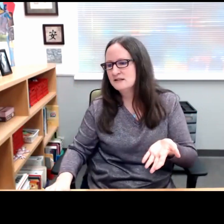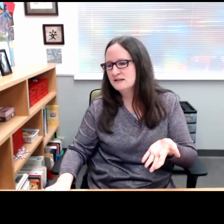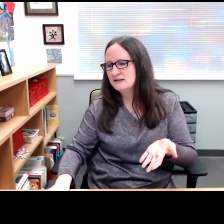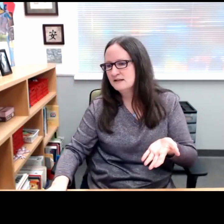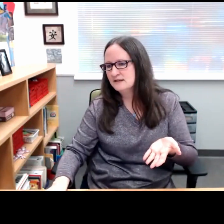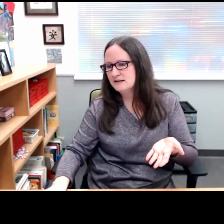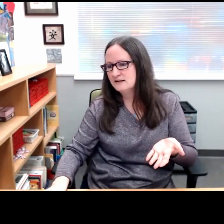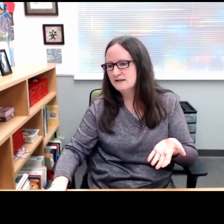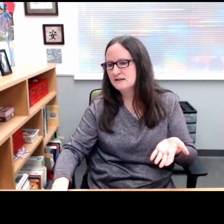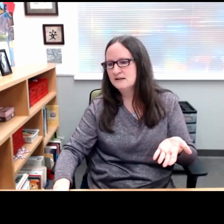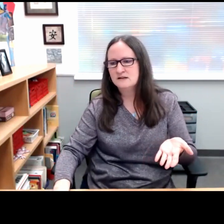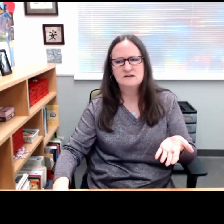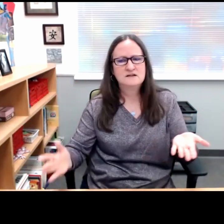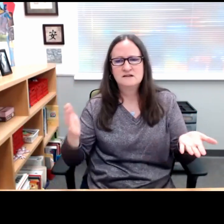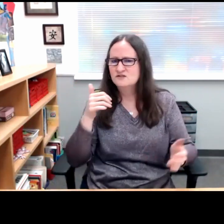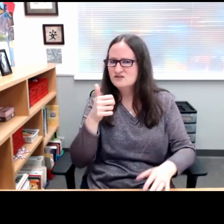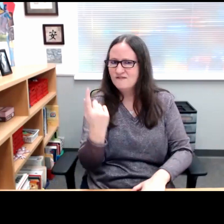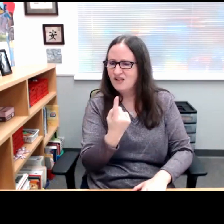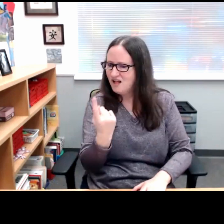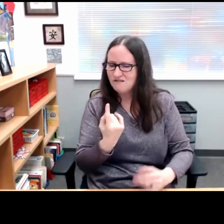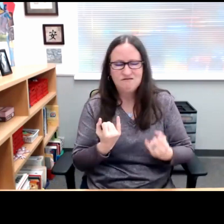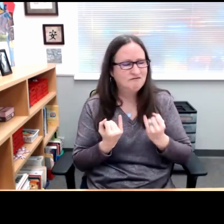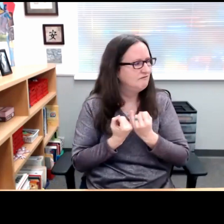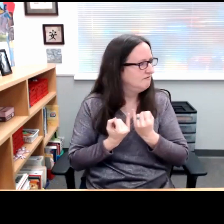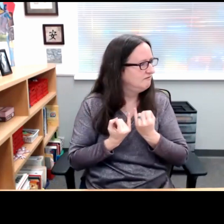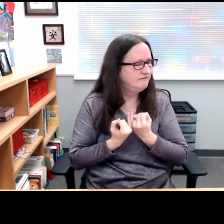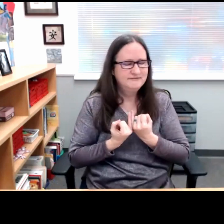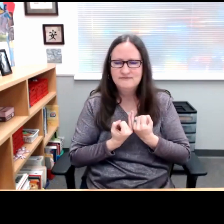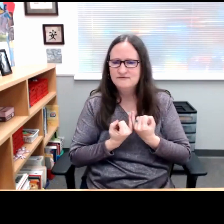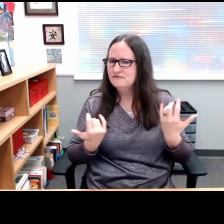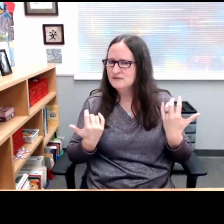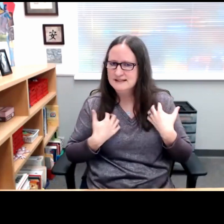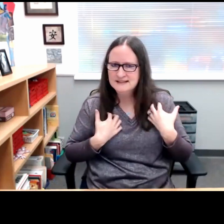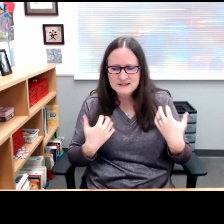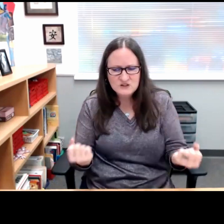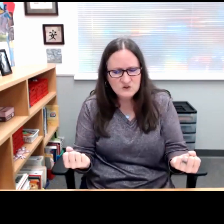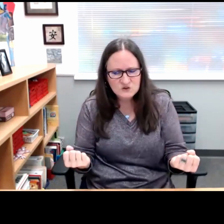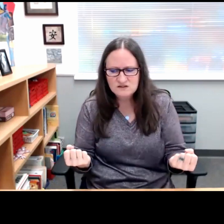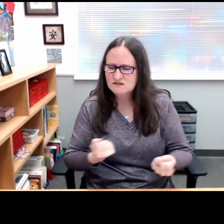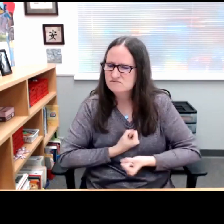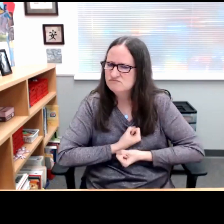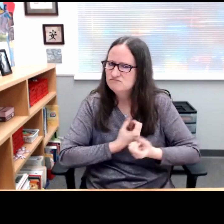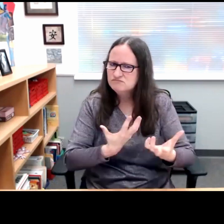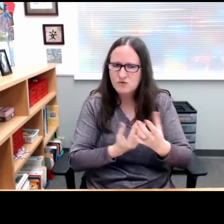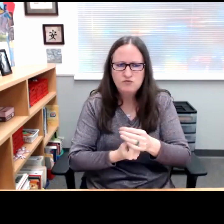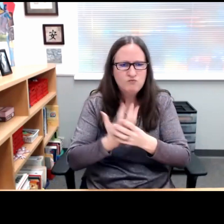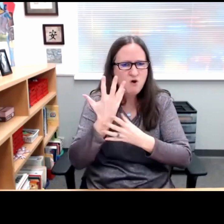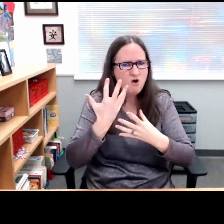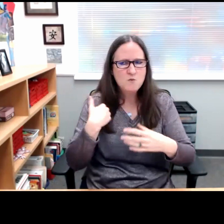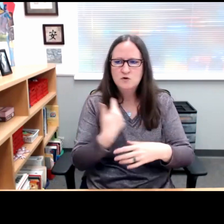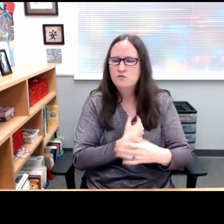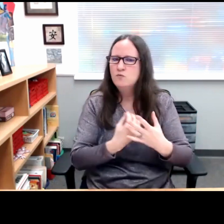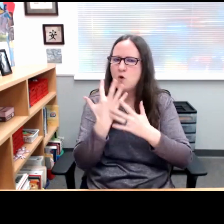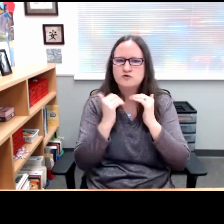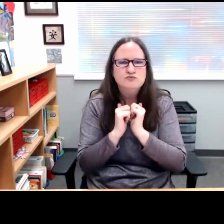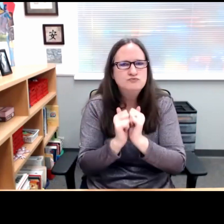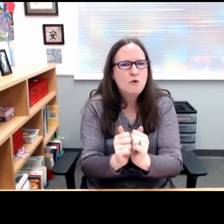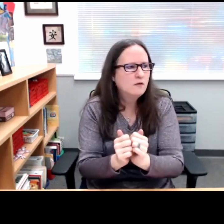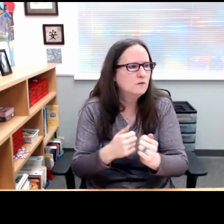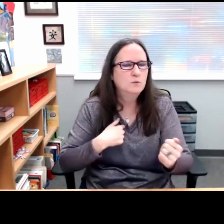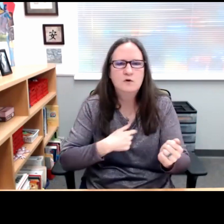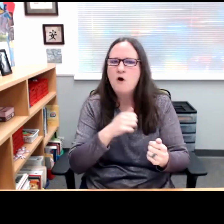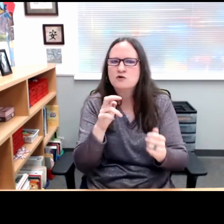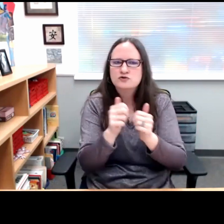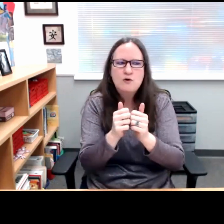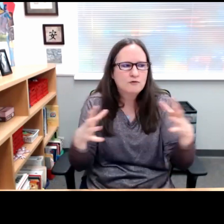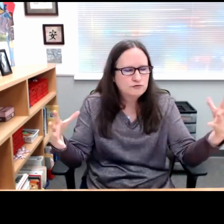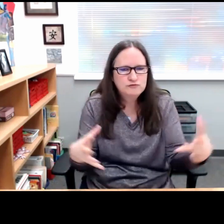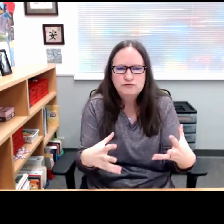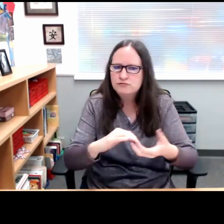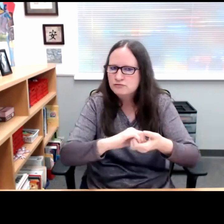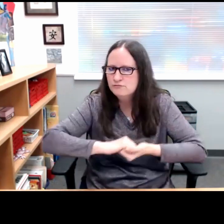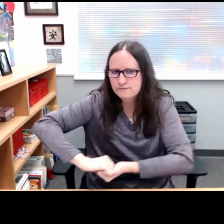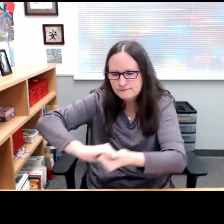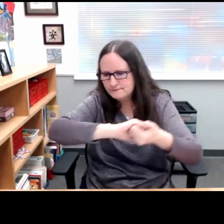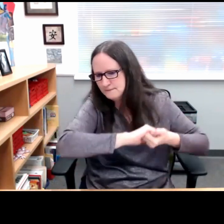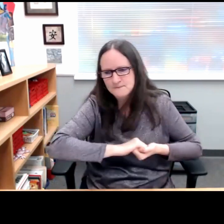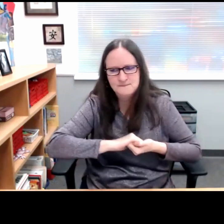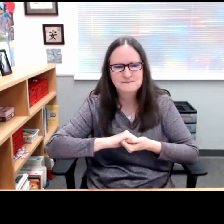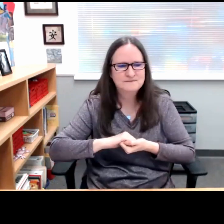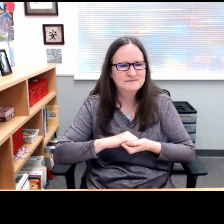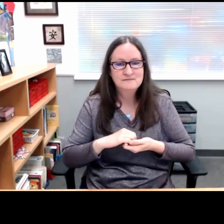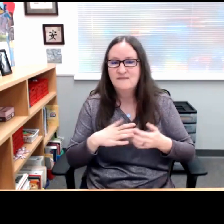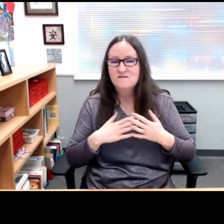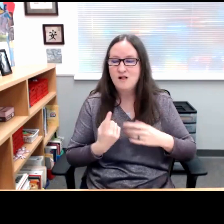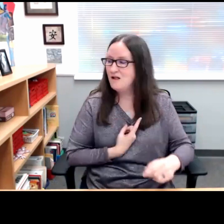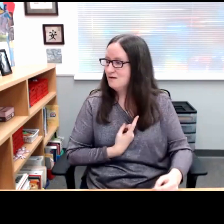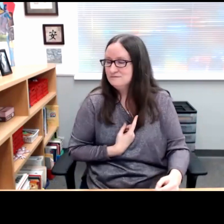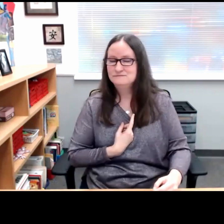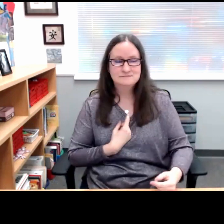Dance. Dance by yourself. Be courageous. We can grow together. We are together, we collaborate.